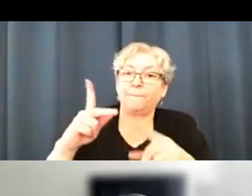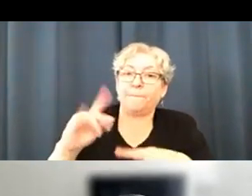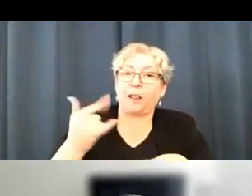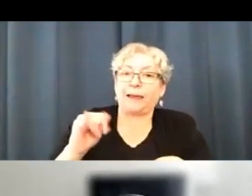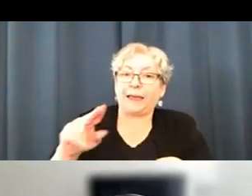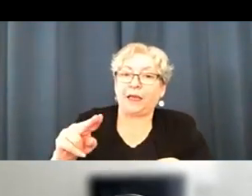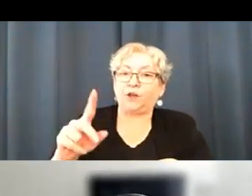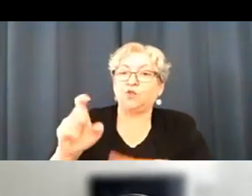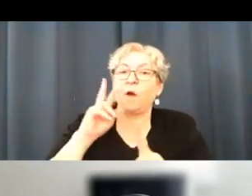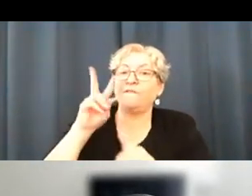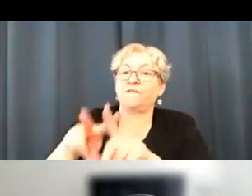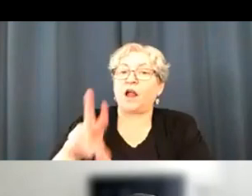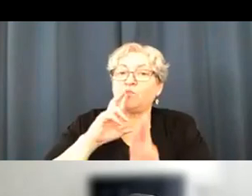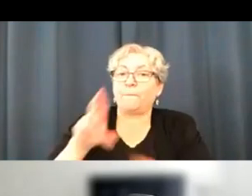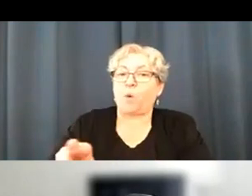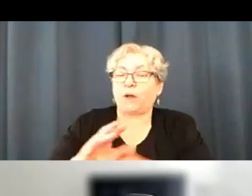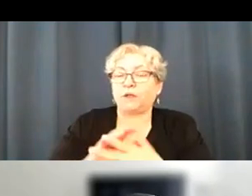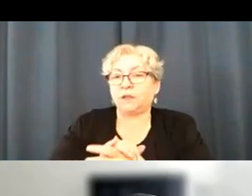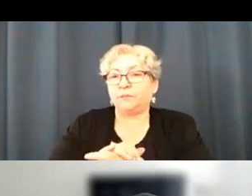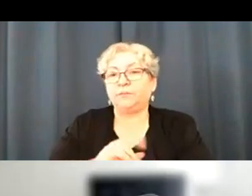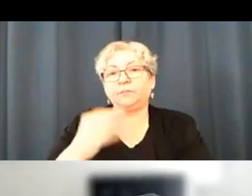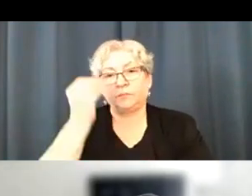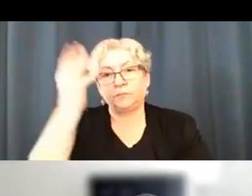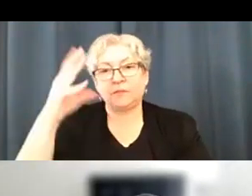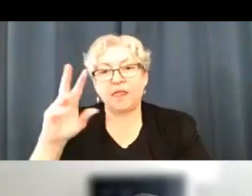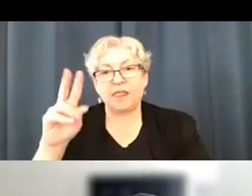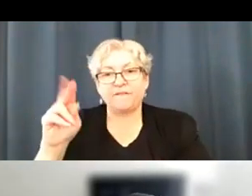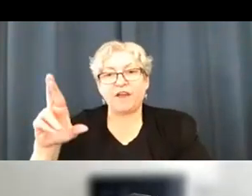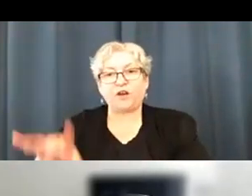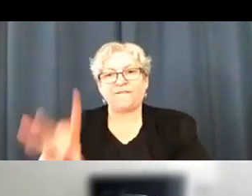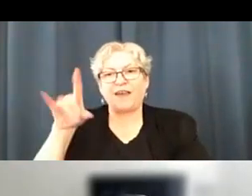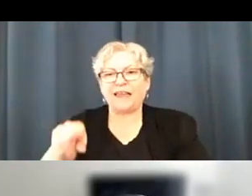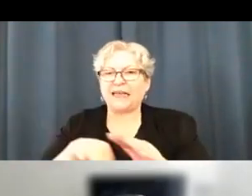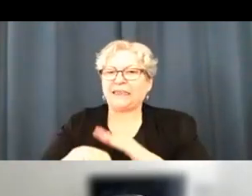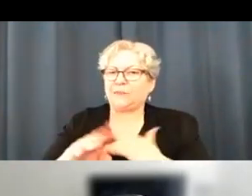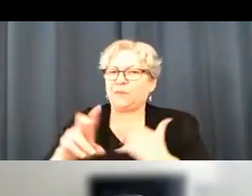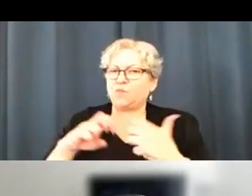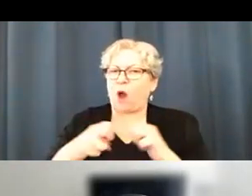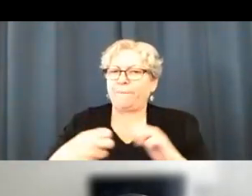you should file a report. You should tell the vendor, "Hey, I found this accessibility problem. That'd be great if you fixed it."